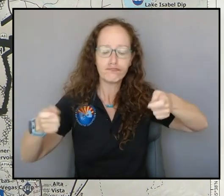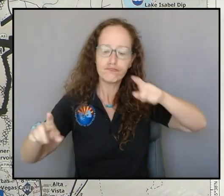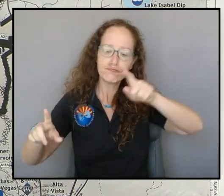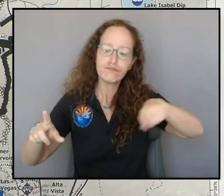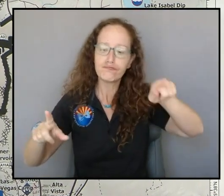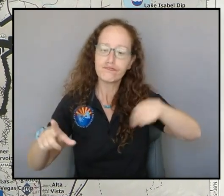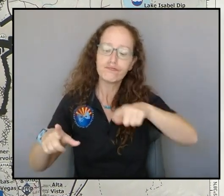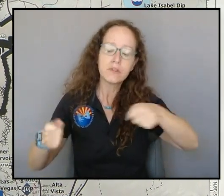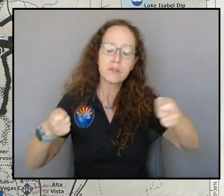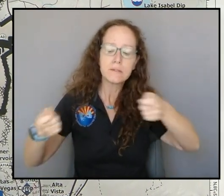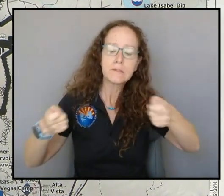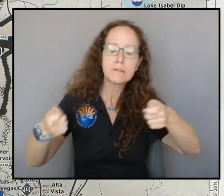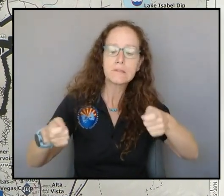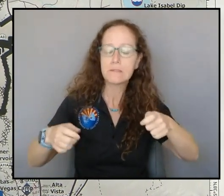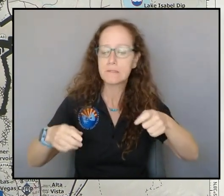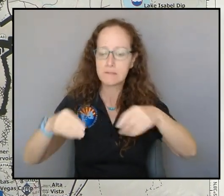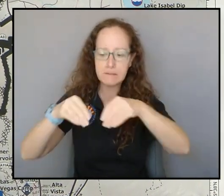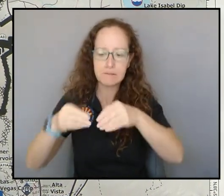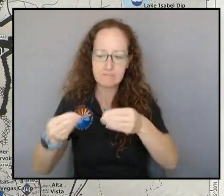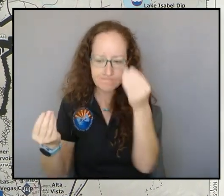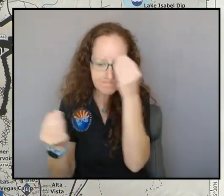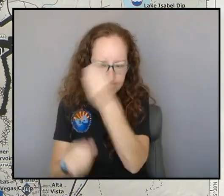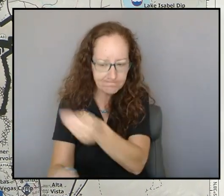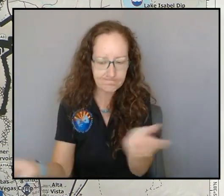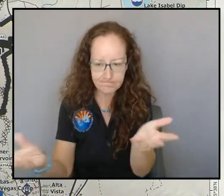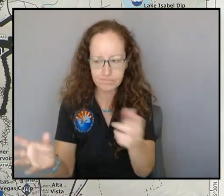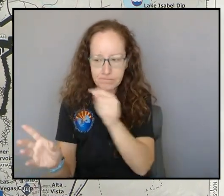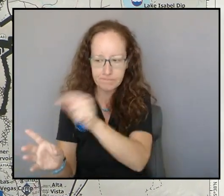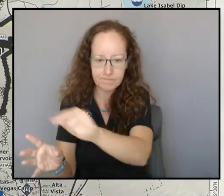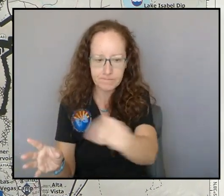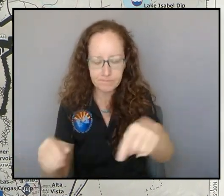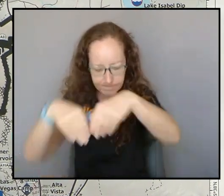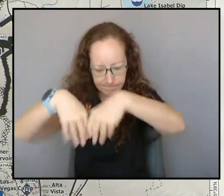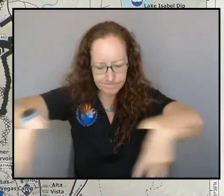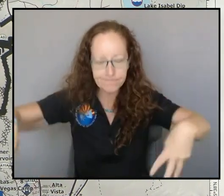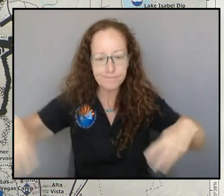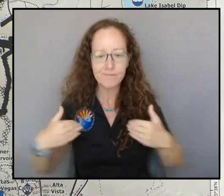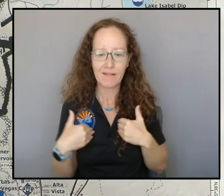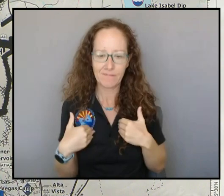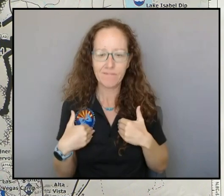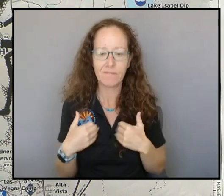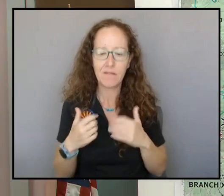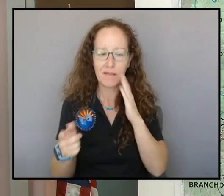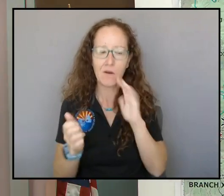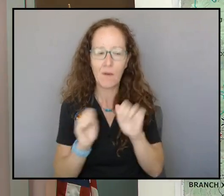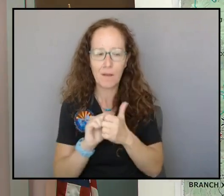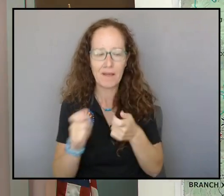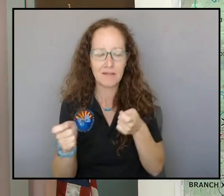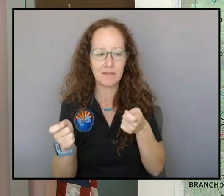as that fire moves around on the landscape out there. So